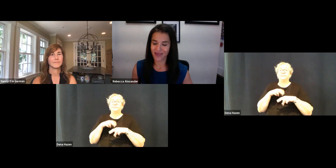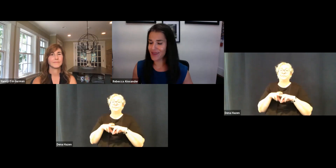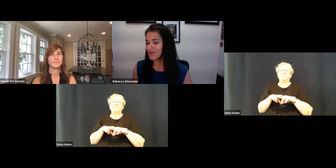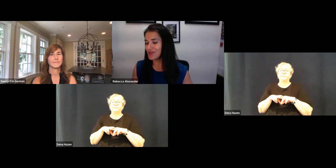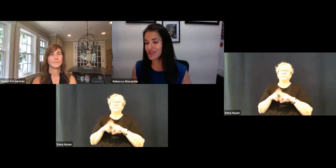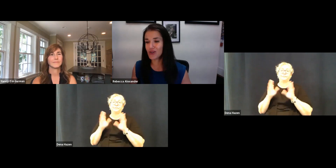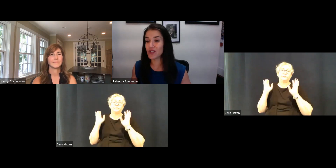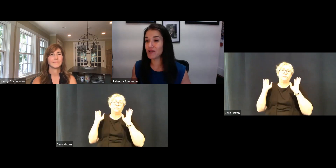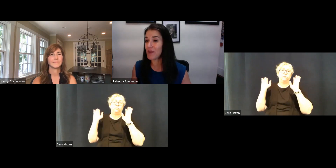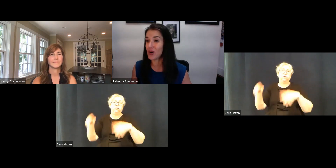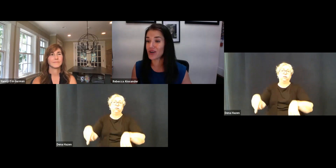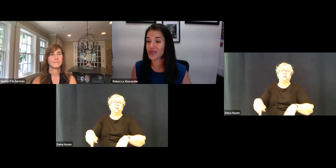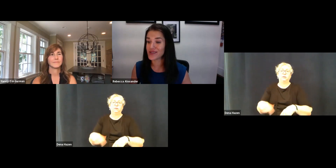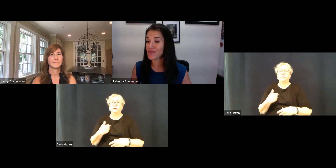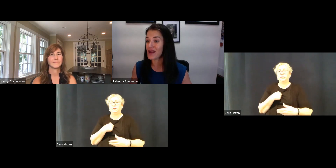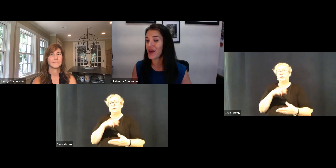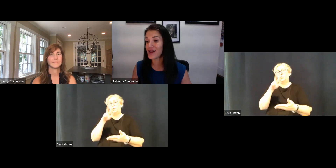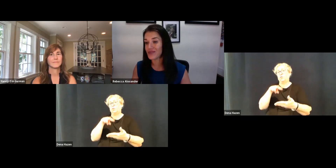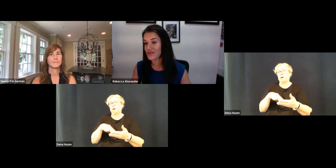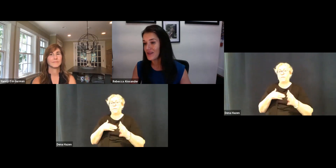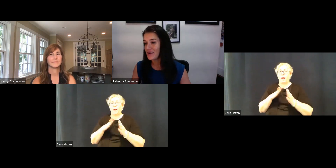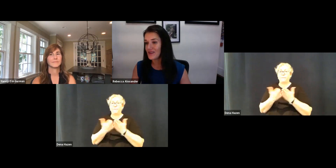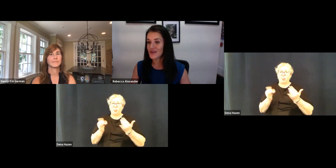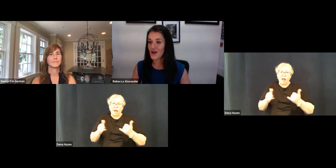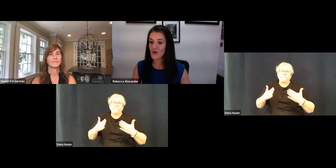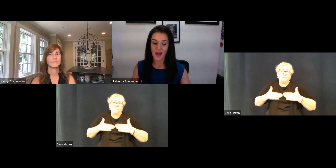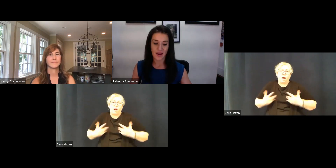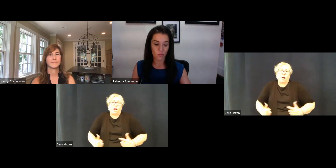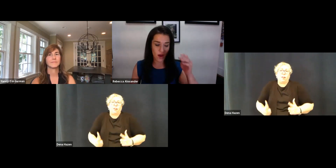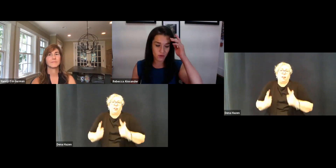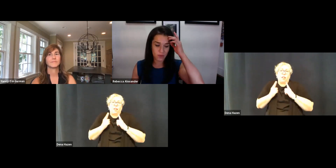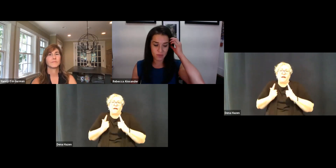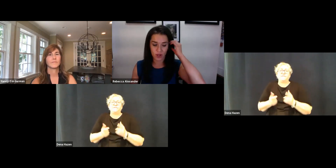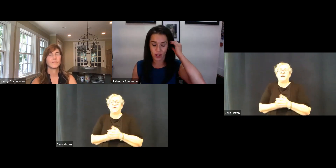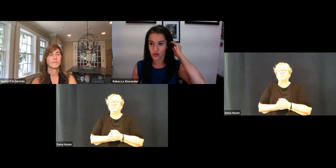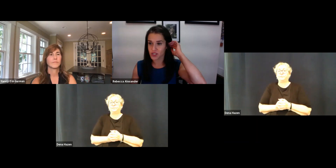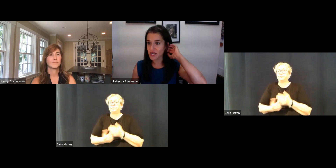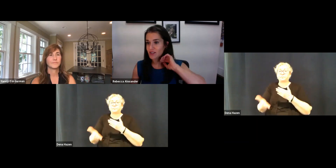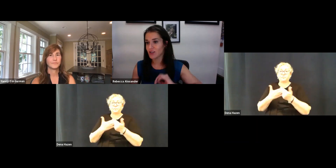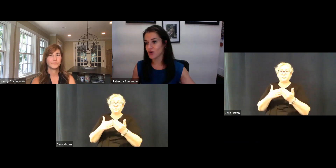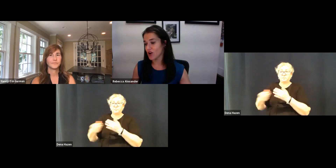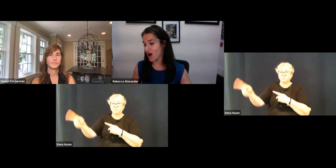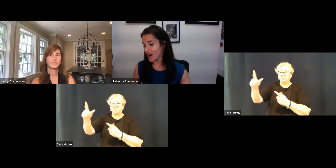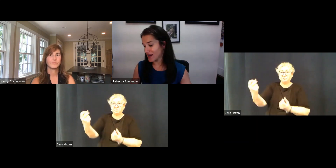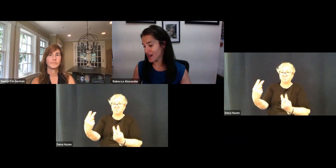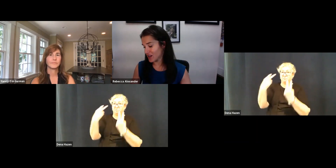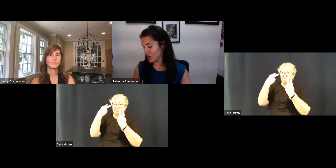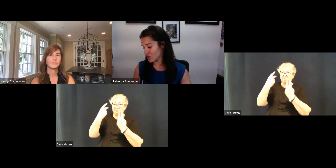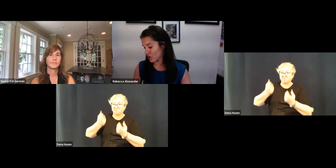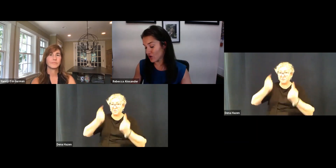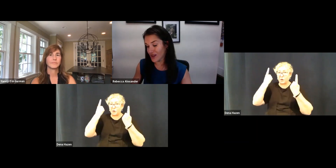Like I'm just going to read my book. This is my life. And whether people understand it or not, I can't control.